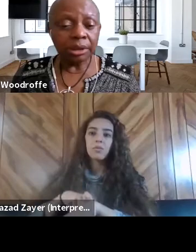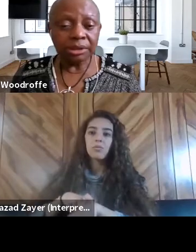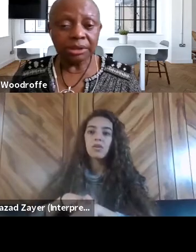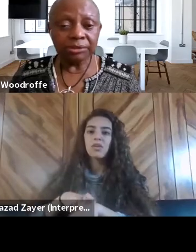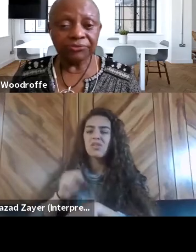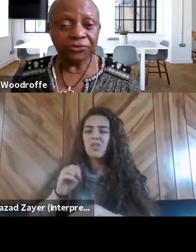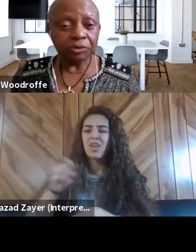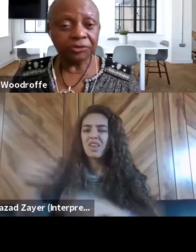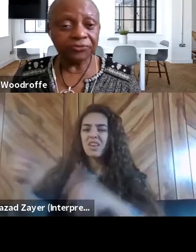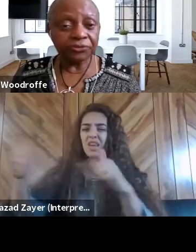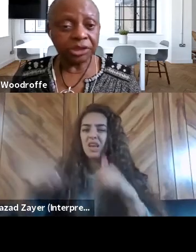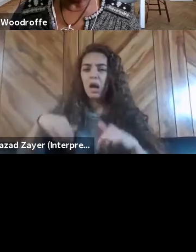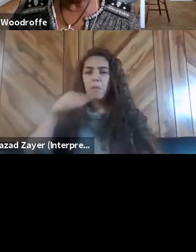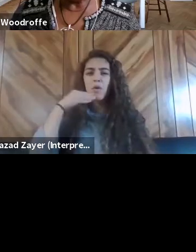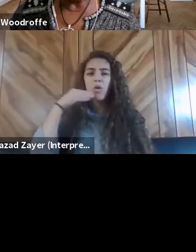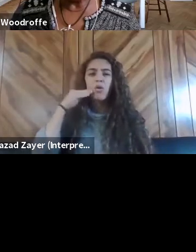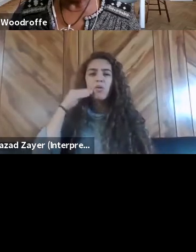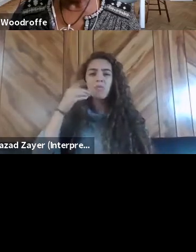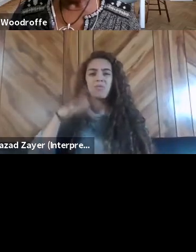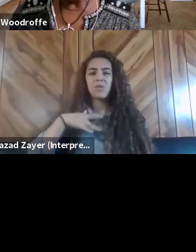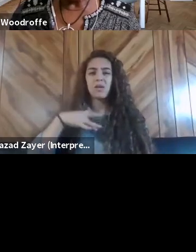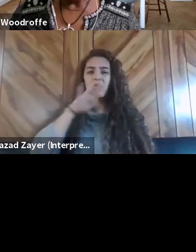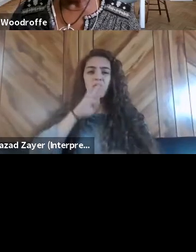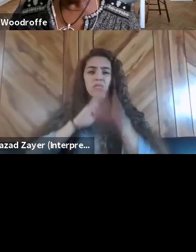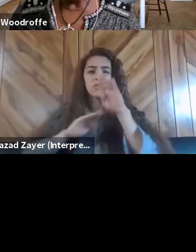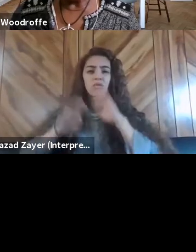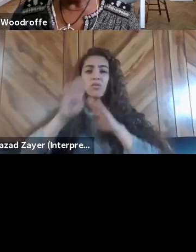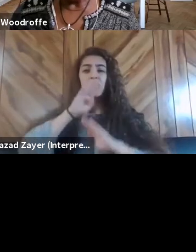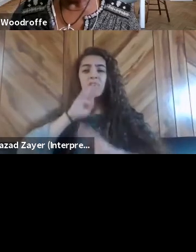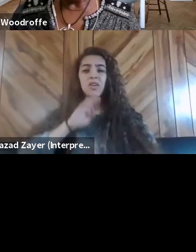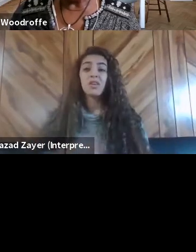and he's very frustrated. And you could, you can hear it in